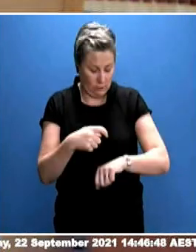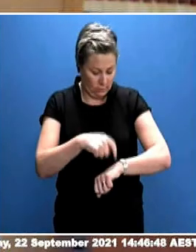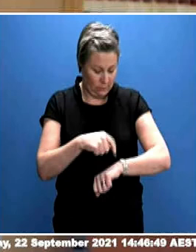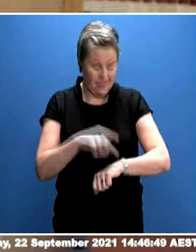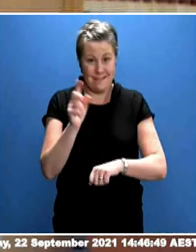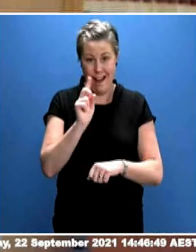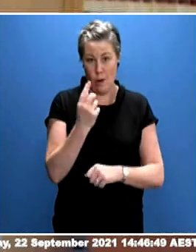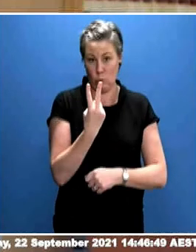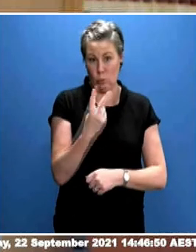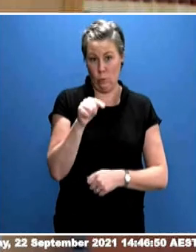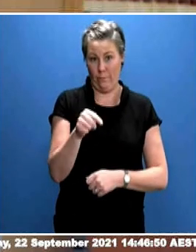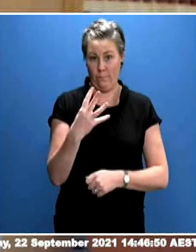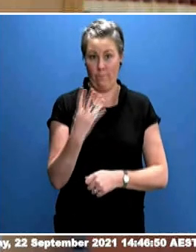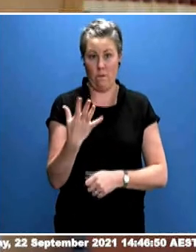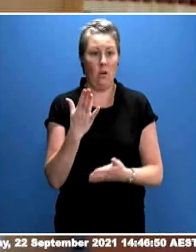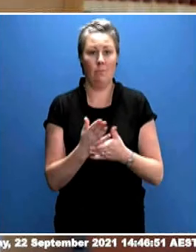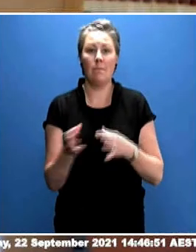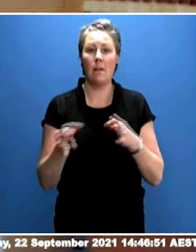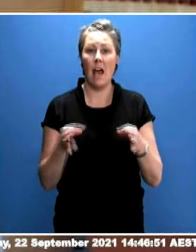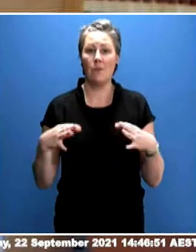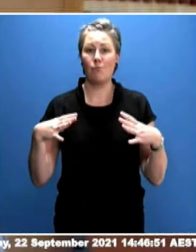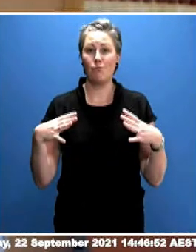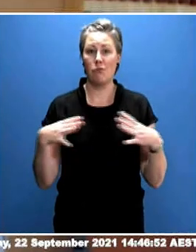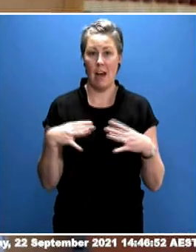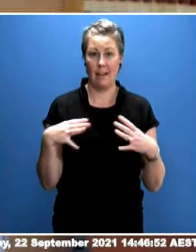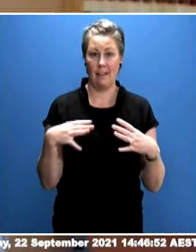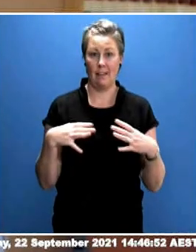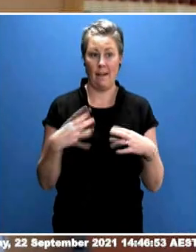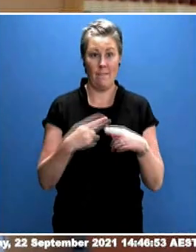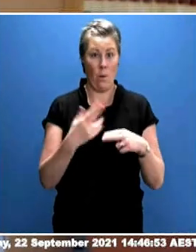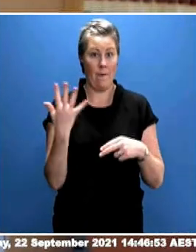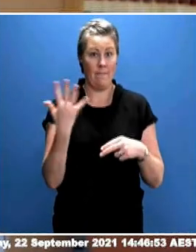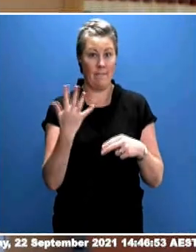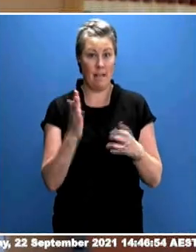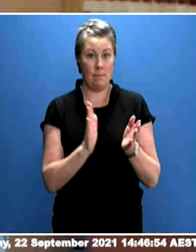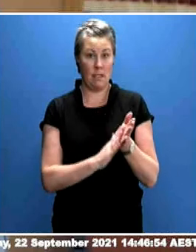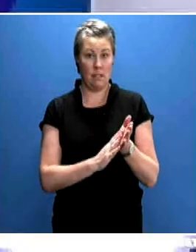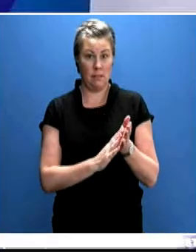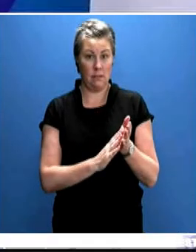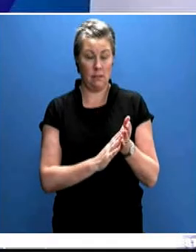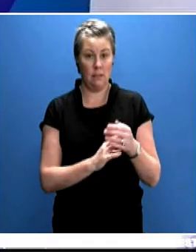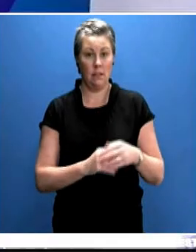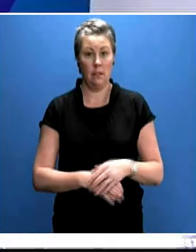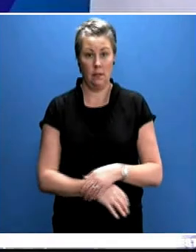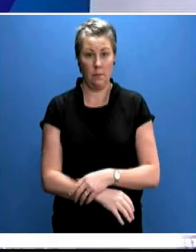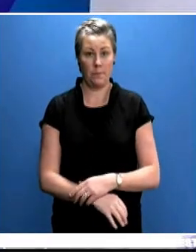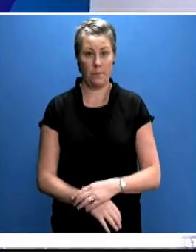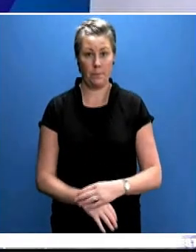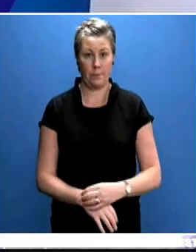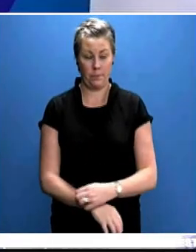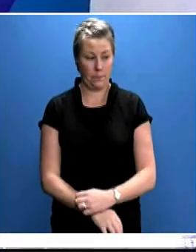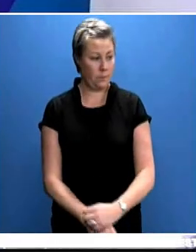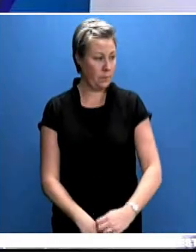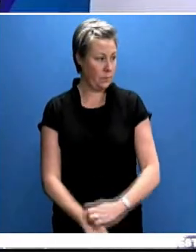There was a break planned for 15 minutes at this point before Ms Kalders returns